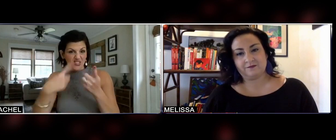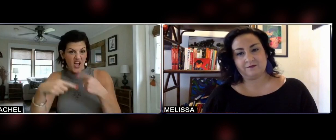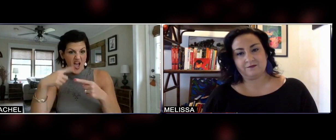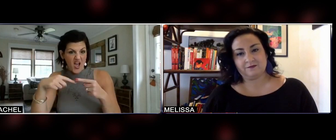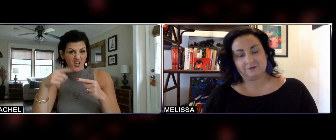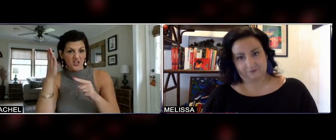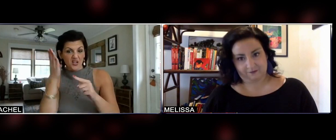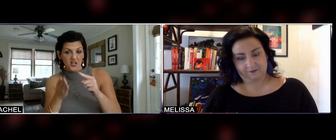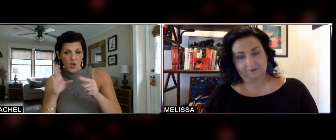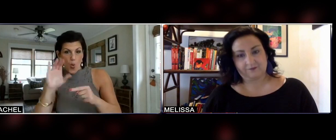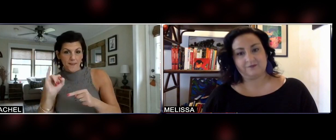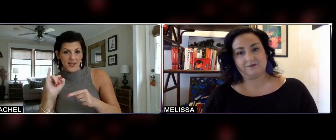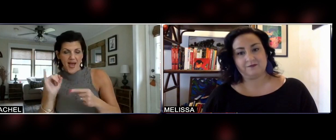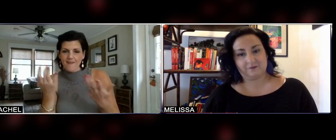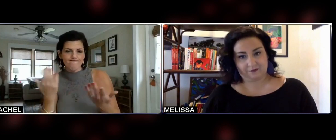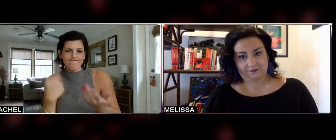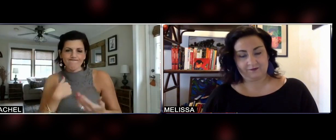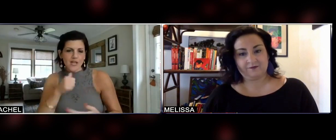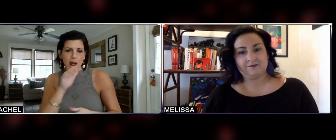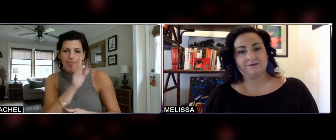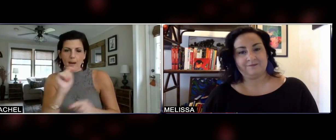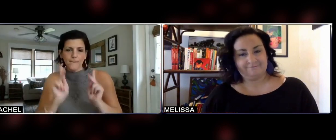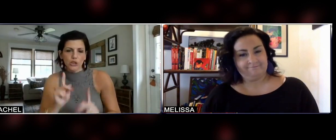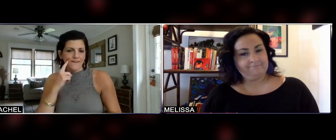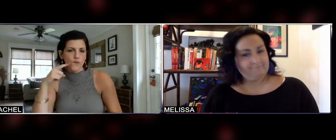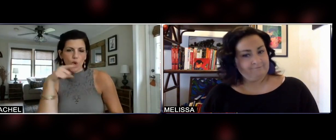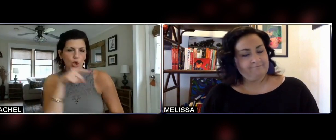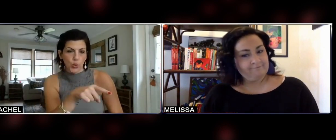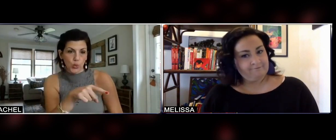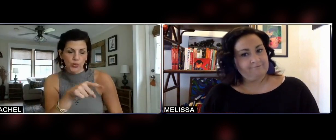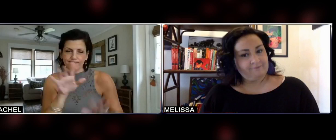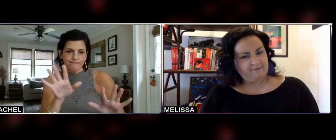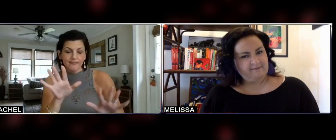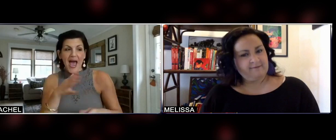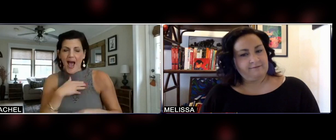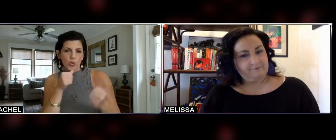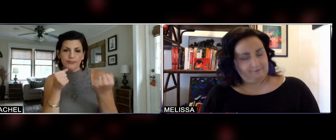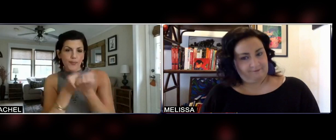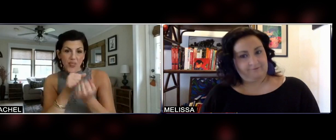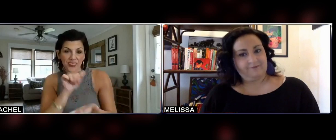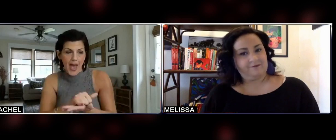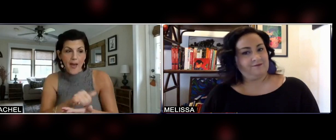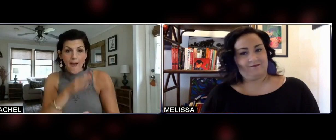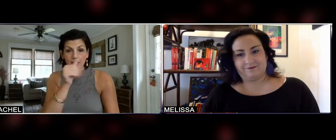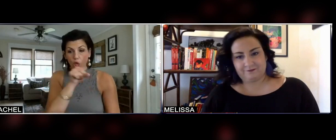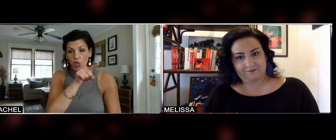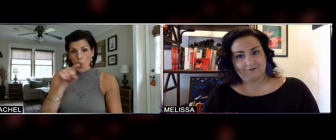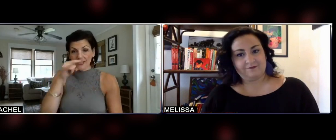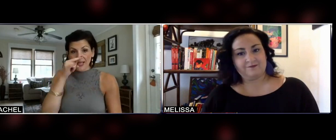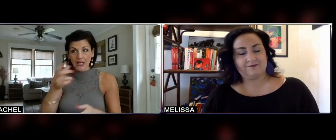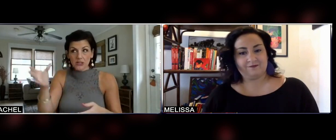If you're anti-sign language or anti-cochlear implant then I'm not the person for you to talk to. I don't support that because kids who receive